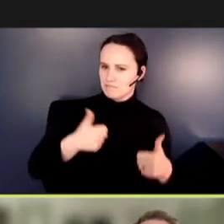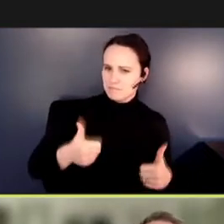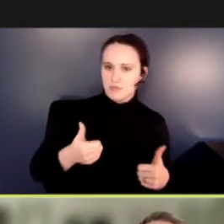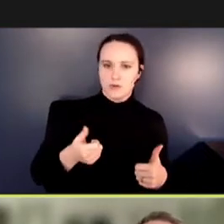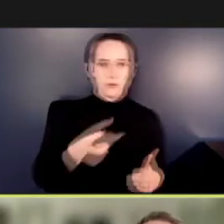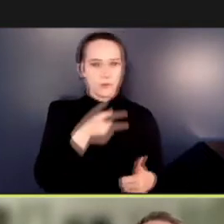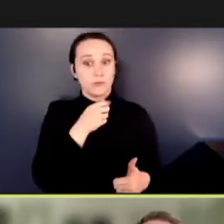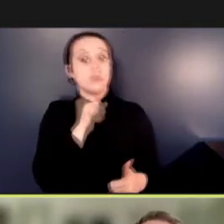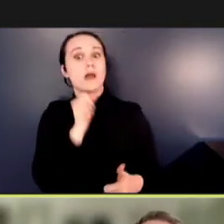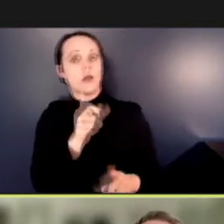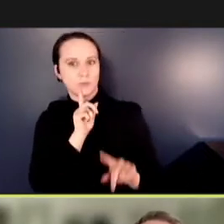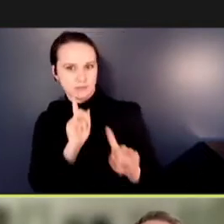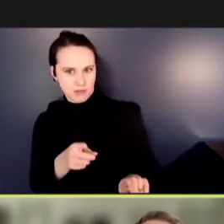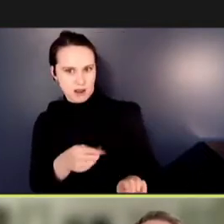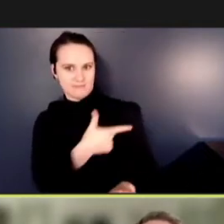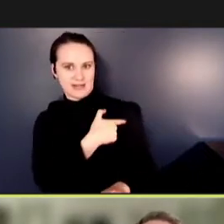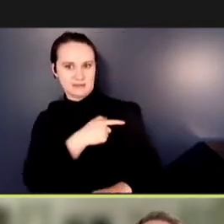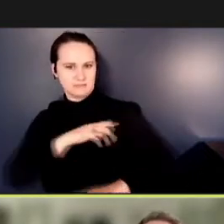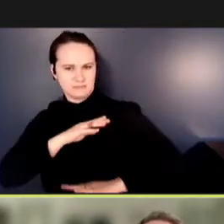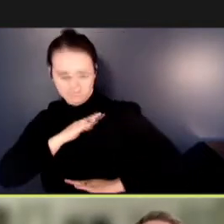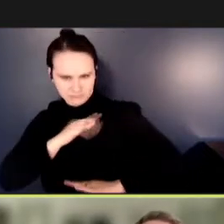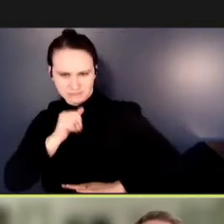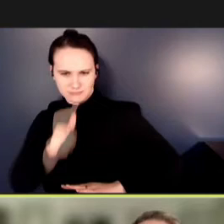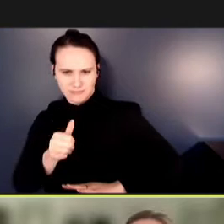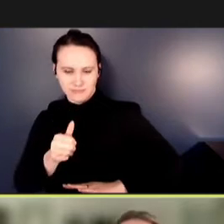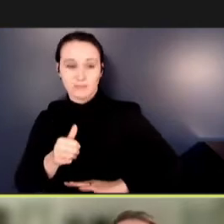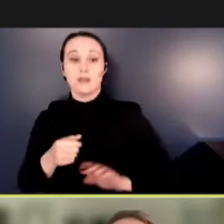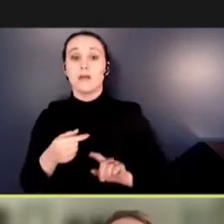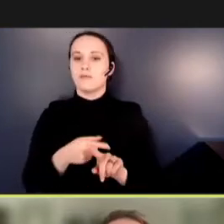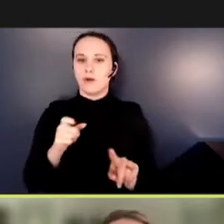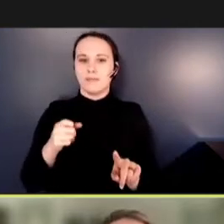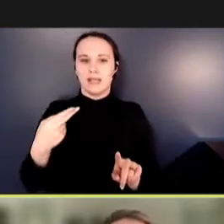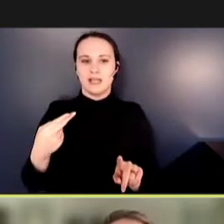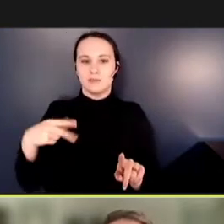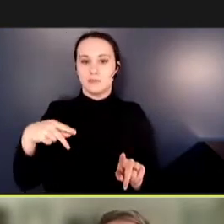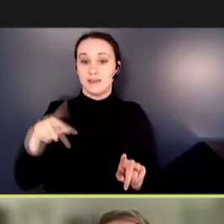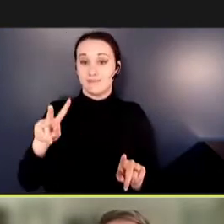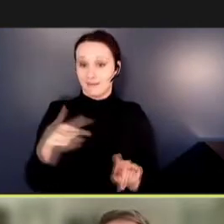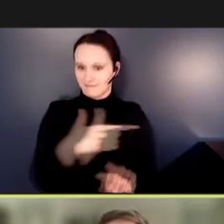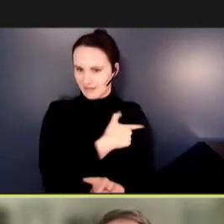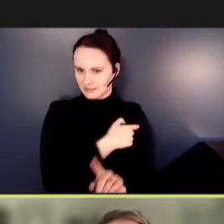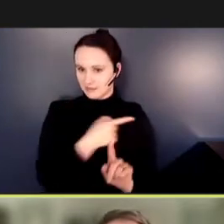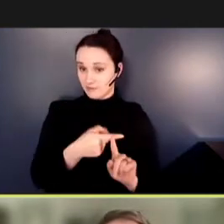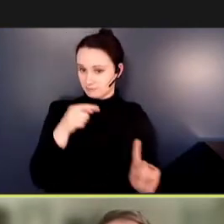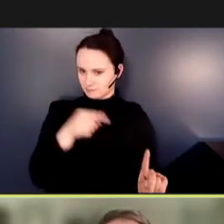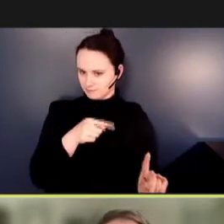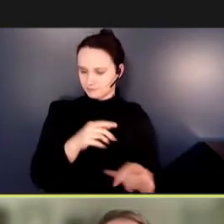this was the HBV vaccine. And looking at early immune signatures in the innate immune system,